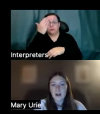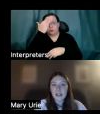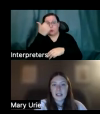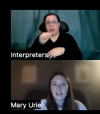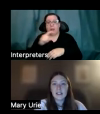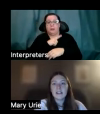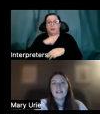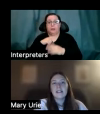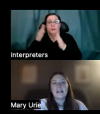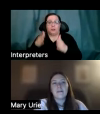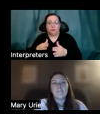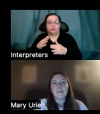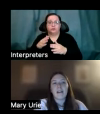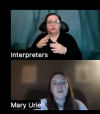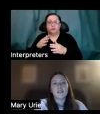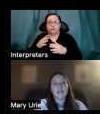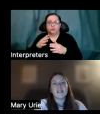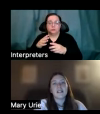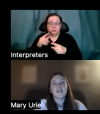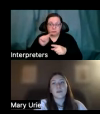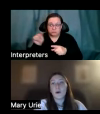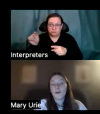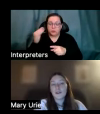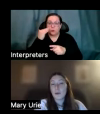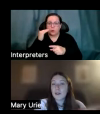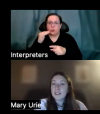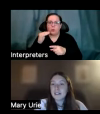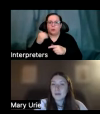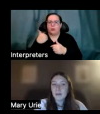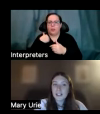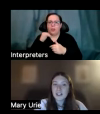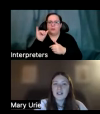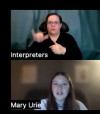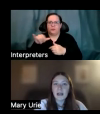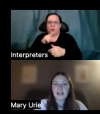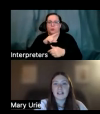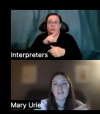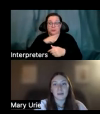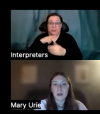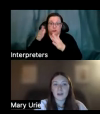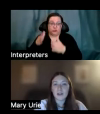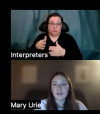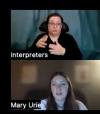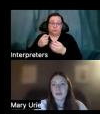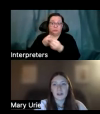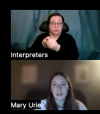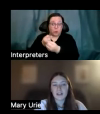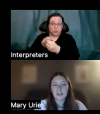are on there, have those legislator support supported similar issues in the past? Have they oppose similar issues in